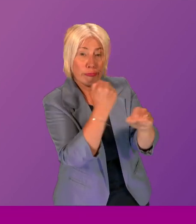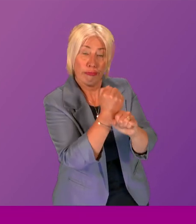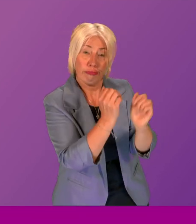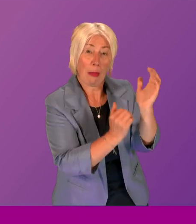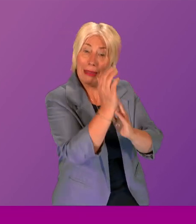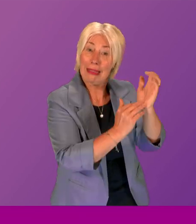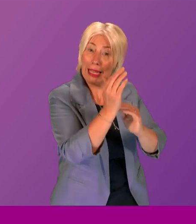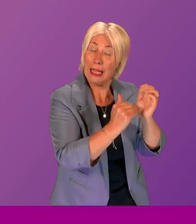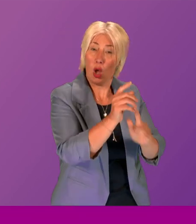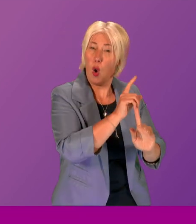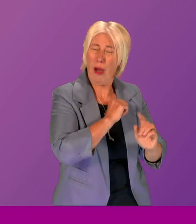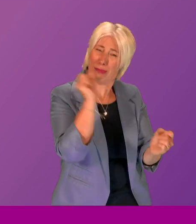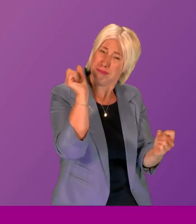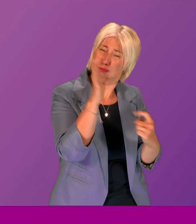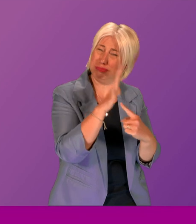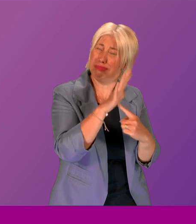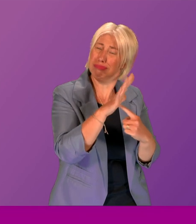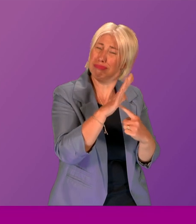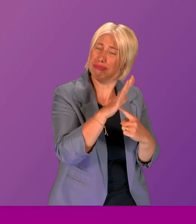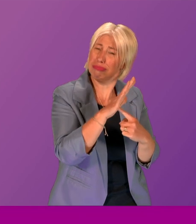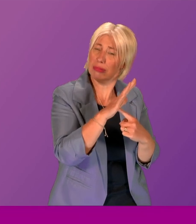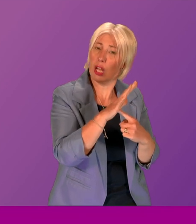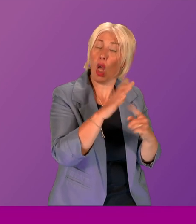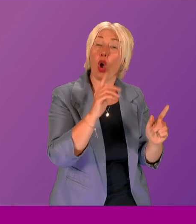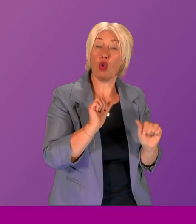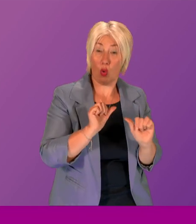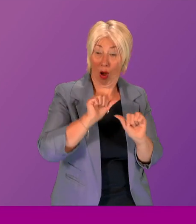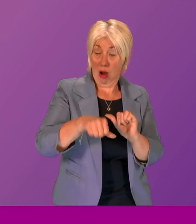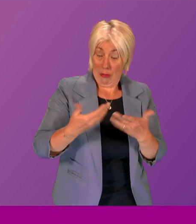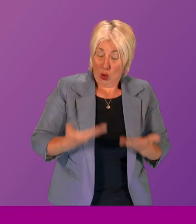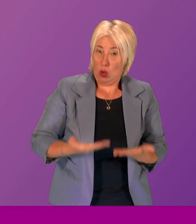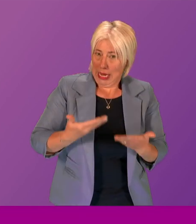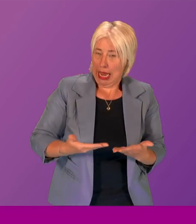because it is of critical importance. After First Minister’s questions, I will ensure that